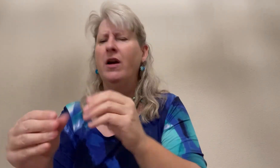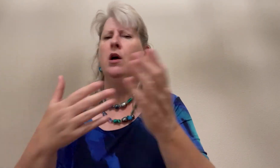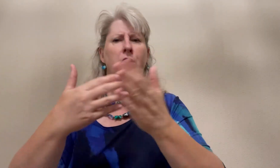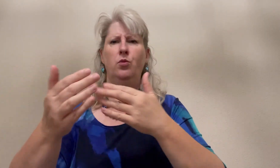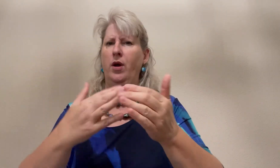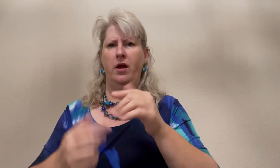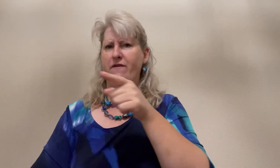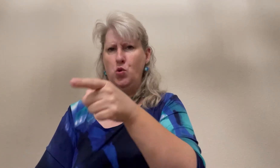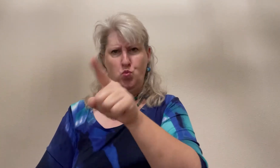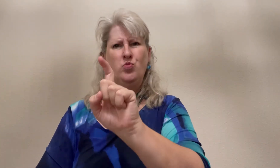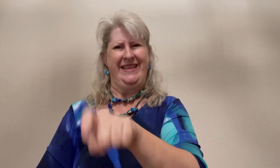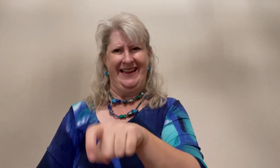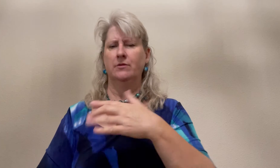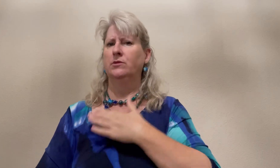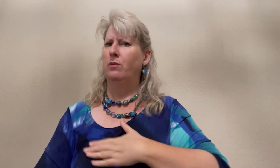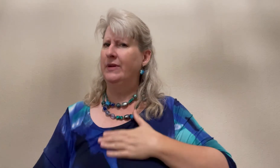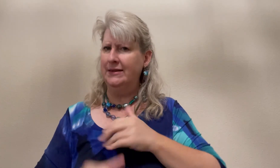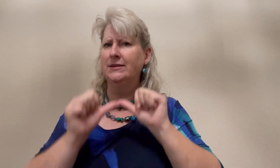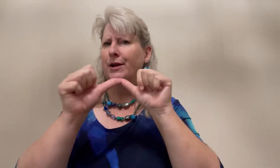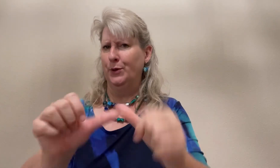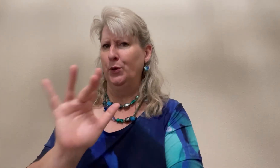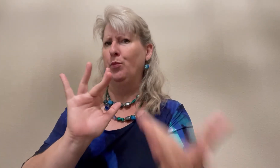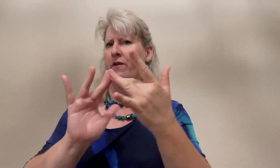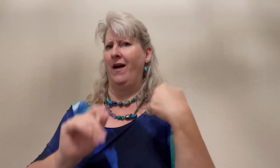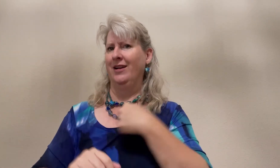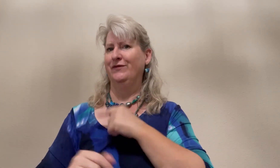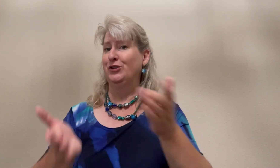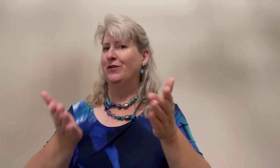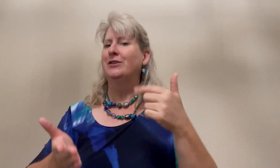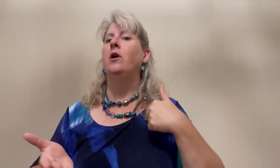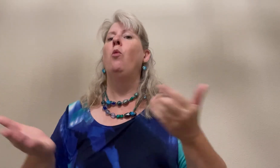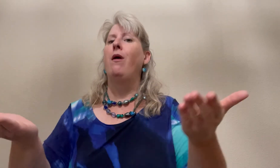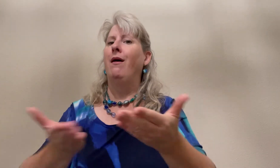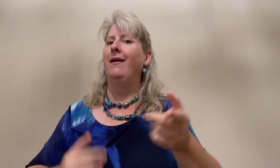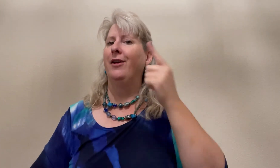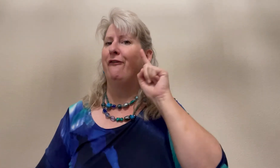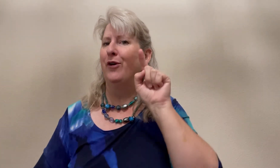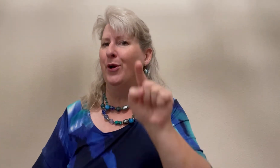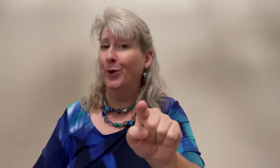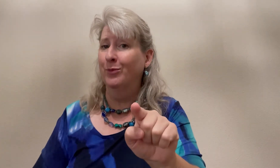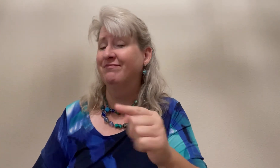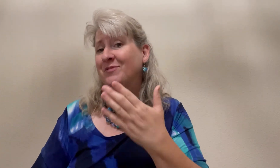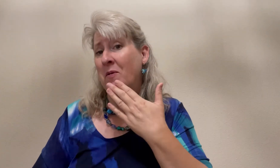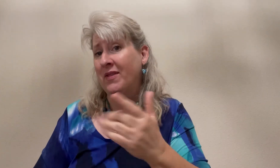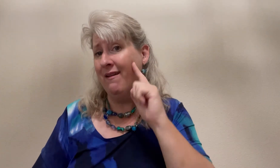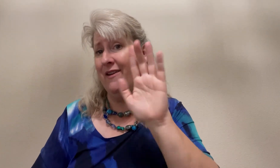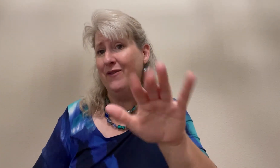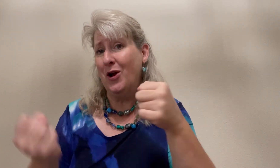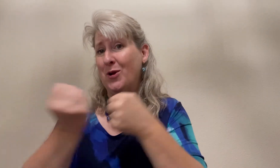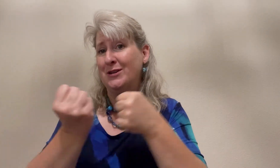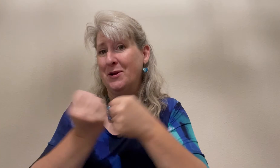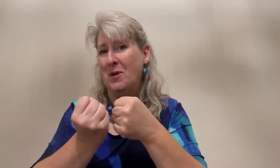Whatever you need, please continue contacting us for services. We are here for you! Thank you for your support!